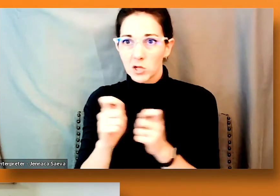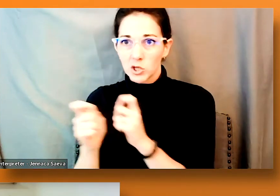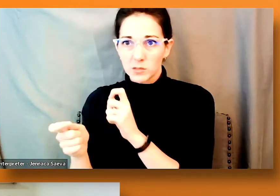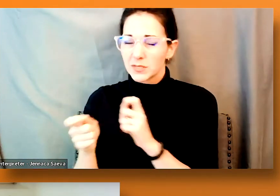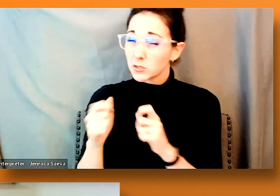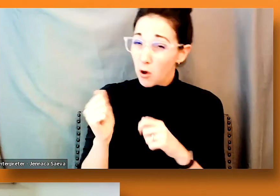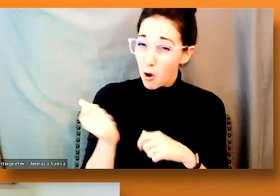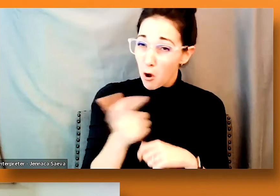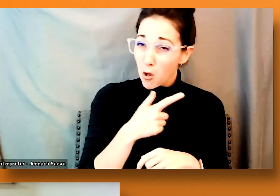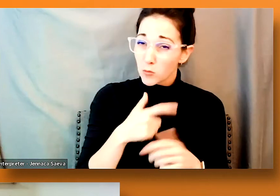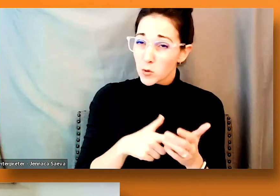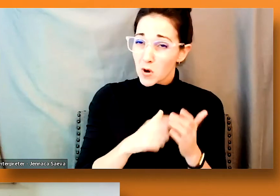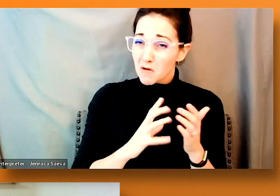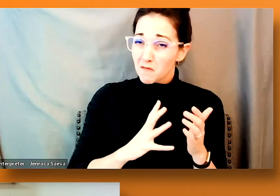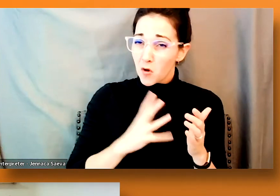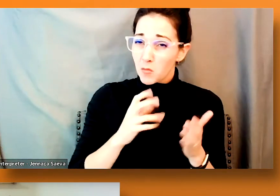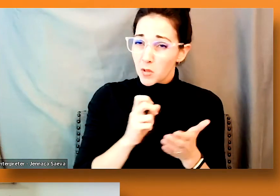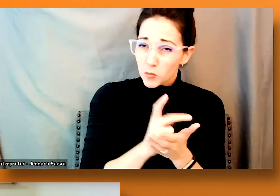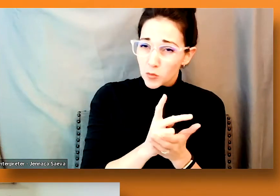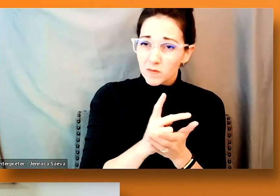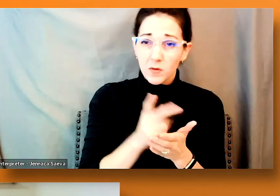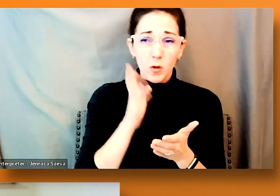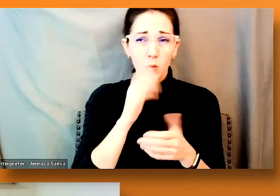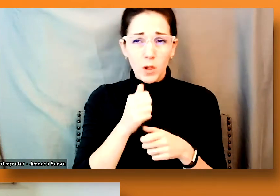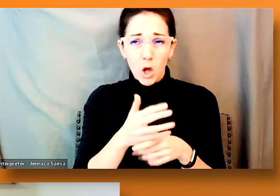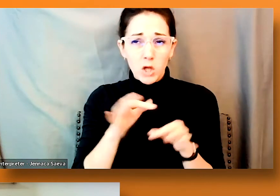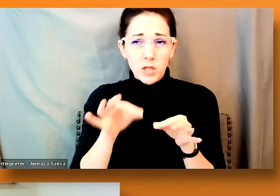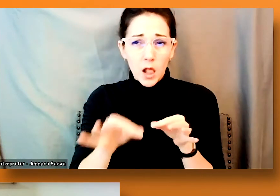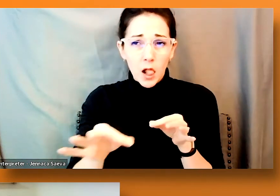"formal approval? Does this cause processing delays?"